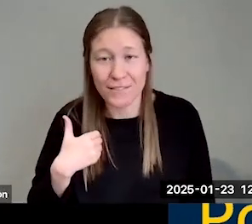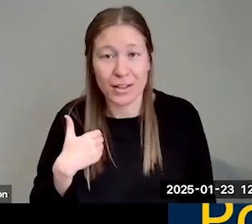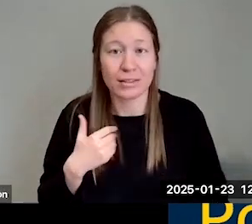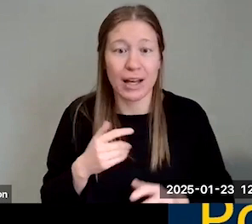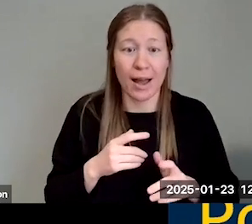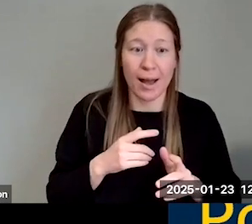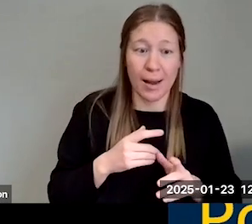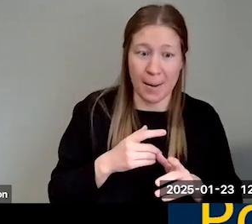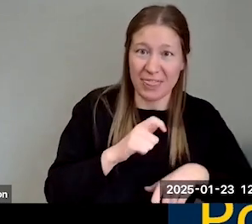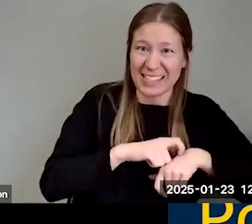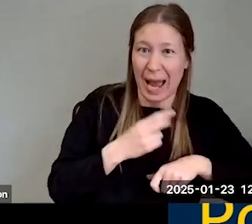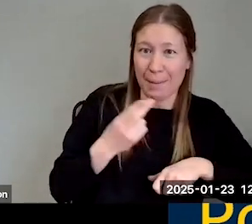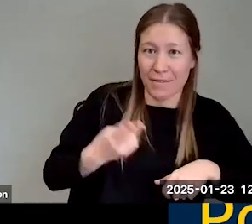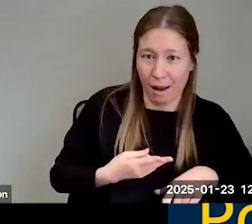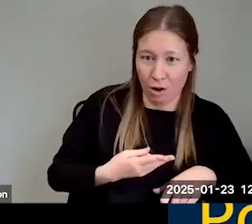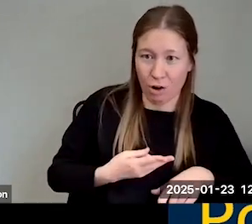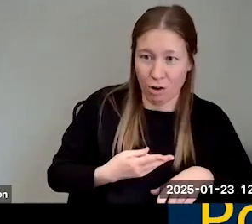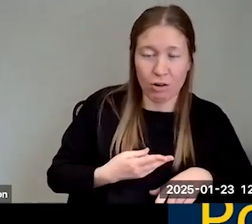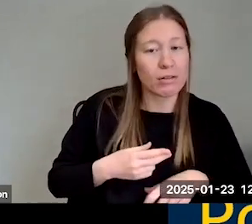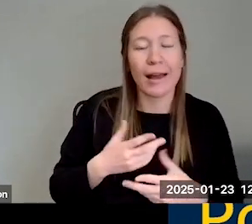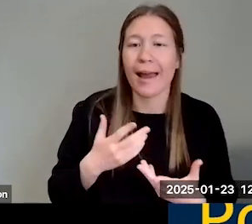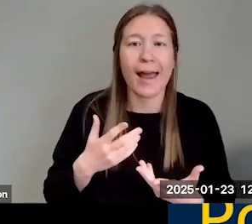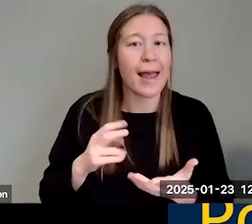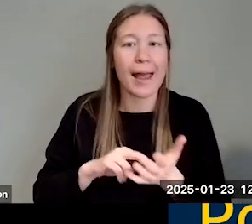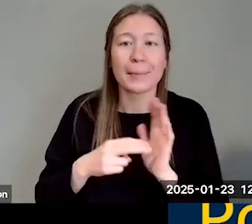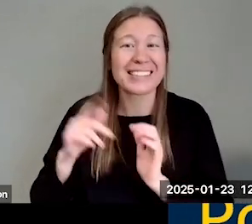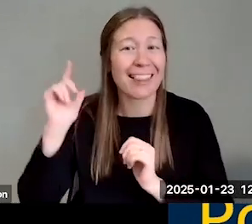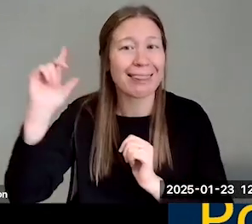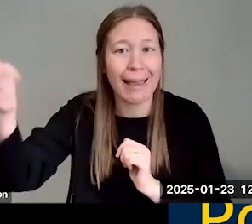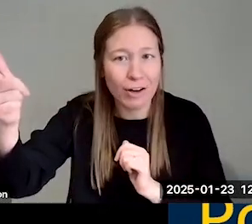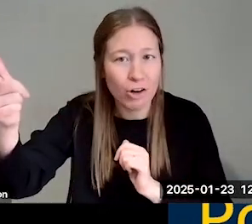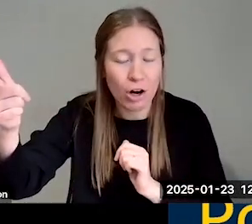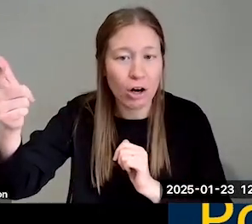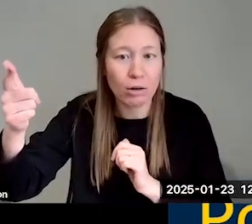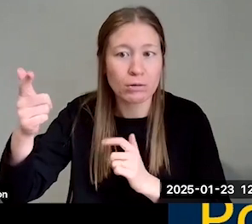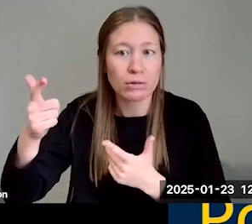and it does not preclude them from receiving an accommodation later on in employment.